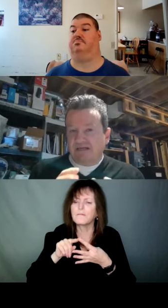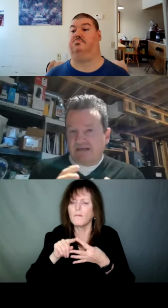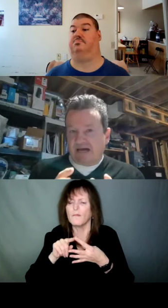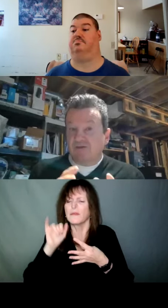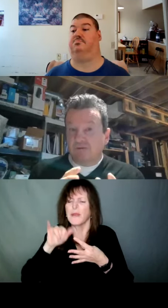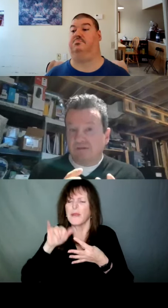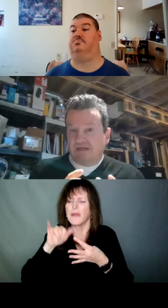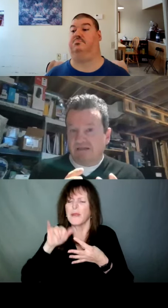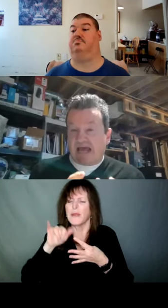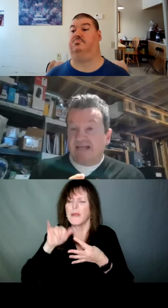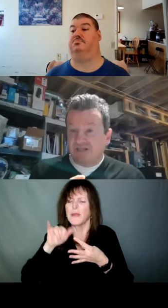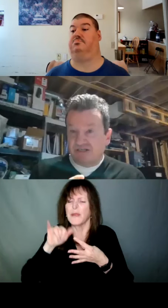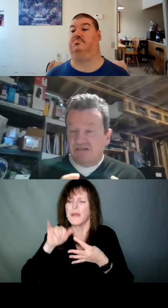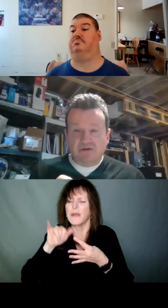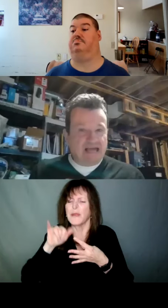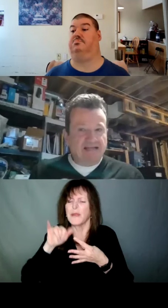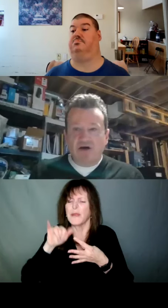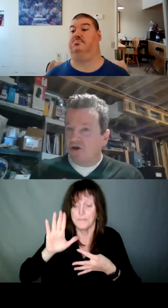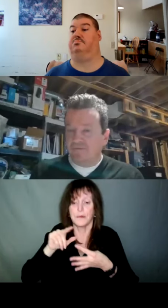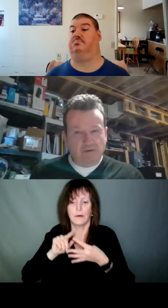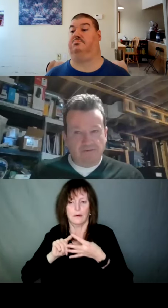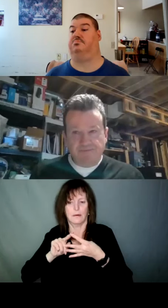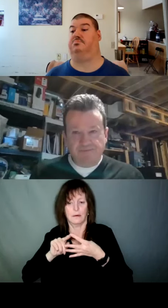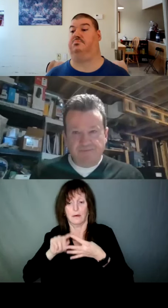viral vector